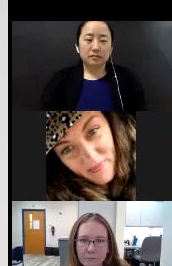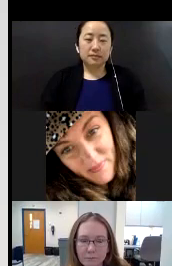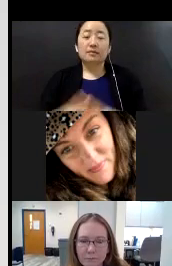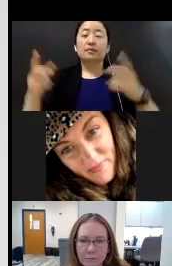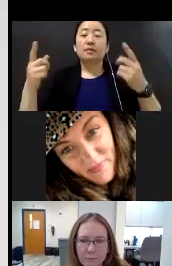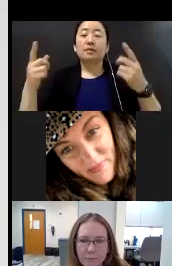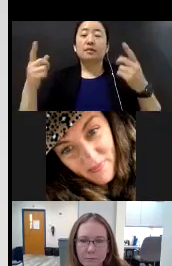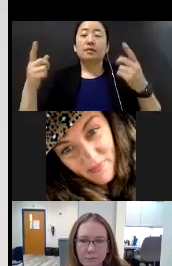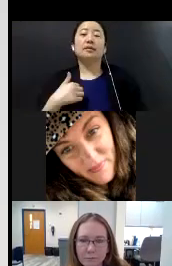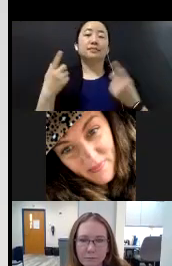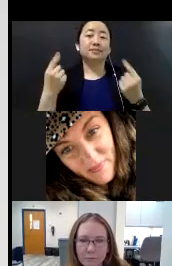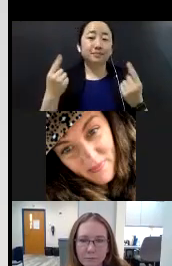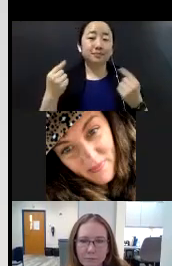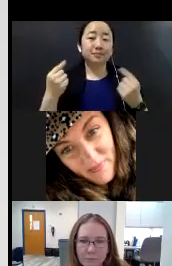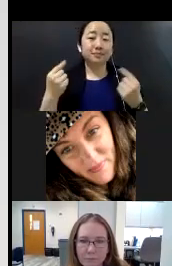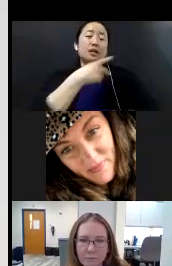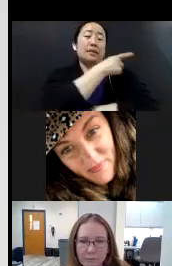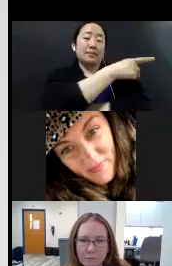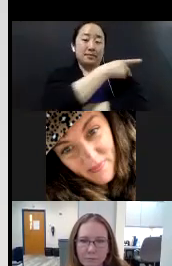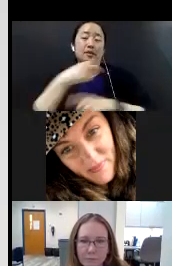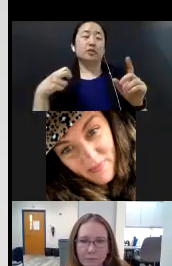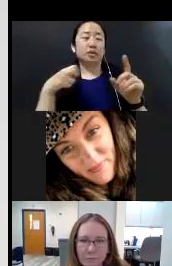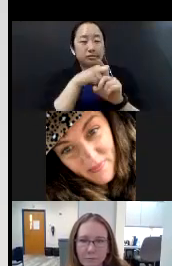DID A FOLLOWUP TO KIND OF SEE, OKAY, SO WE DID THIS